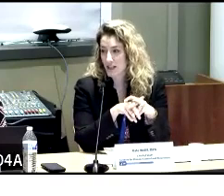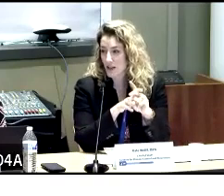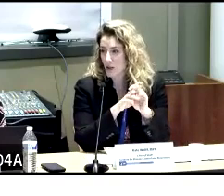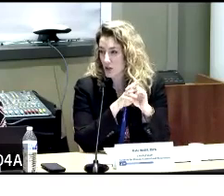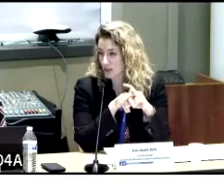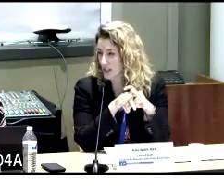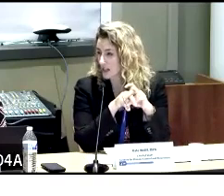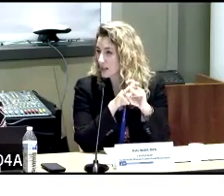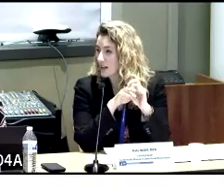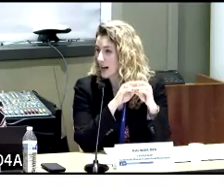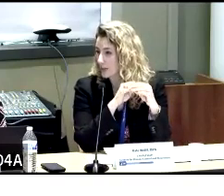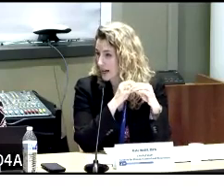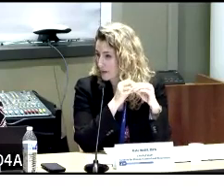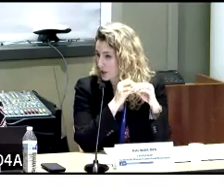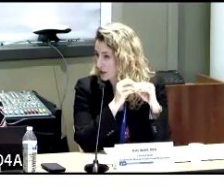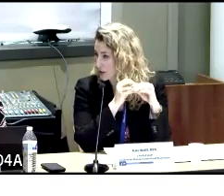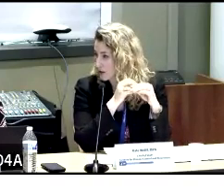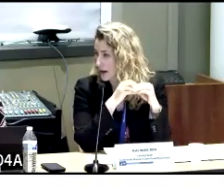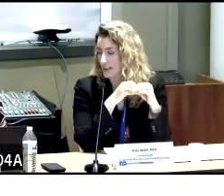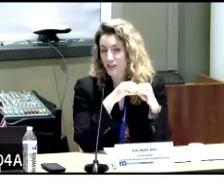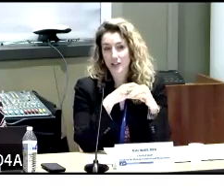that I know Charlene came and talked to you about last year.